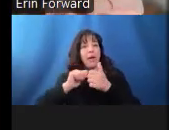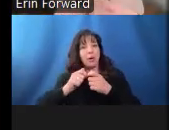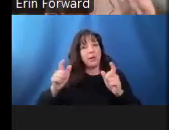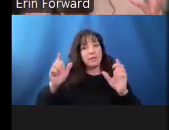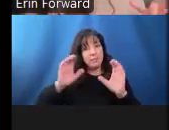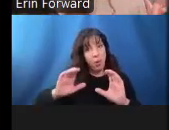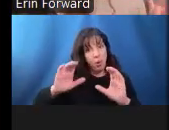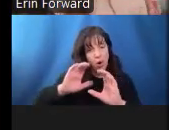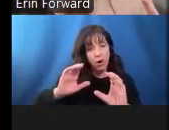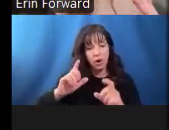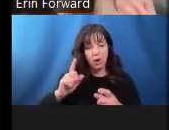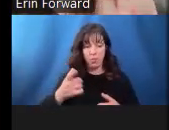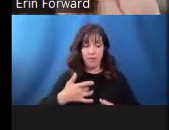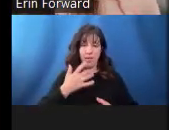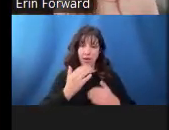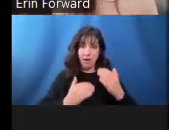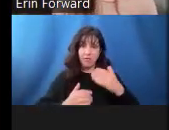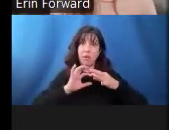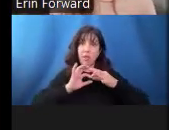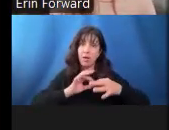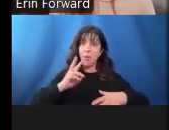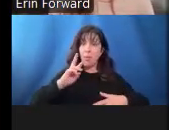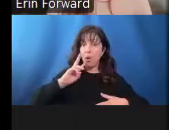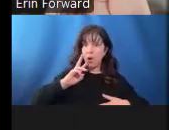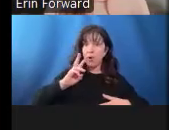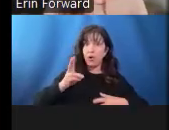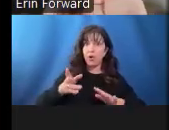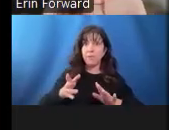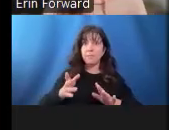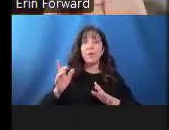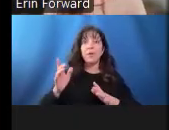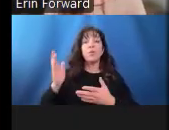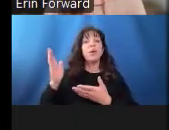when we felt comfortable around water, we brought in pudding,